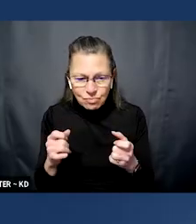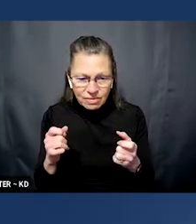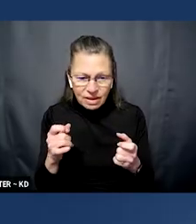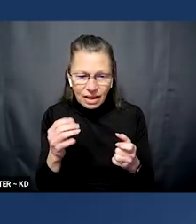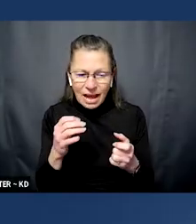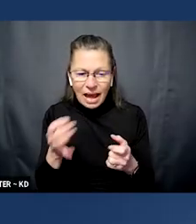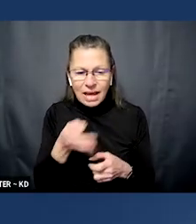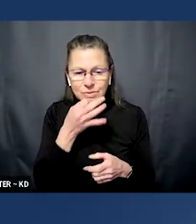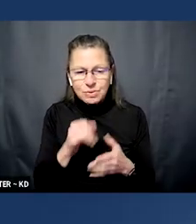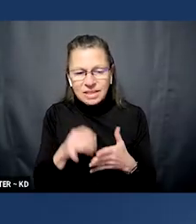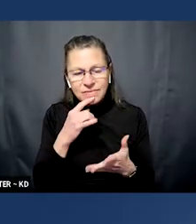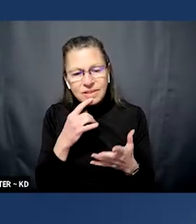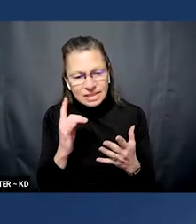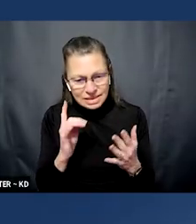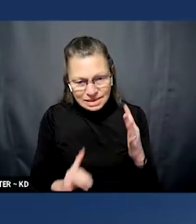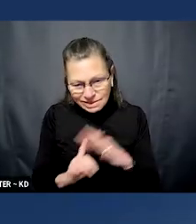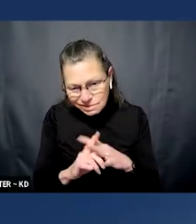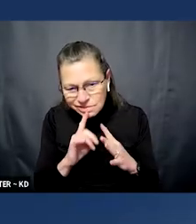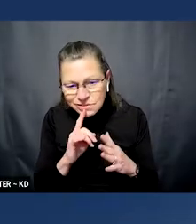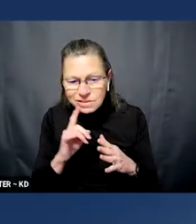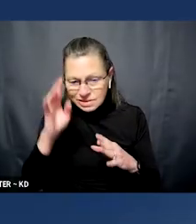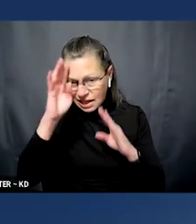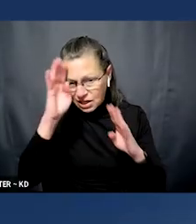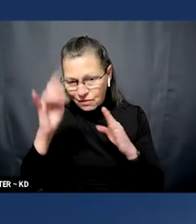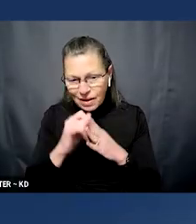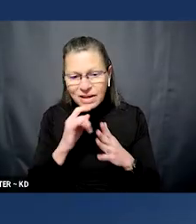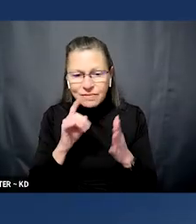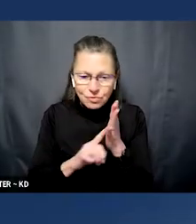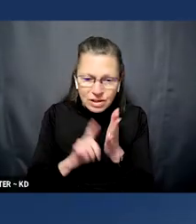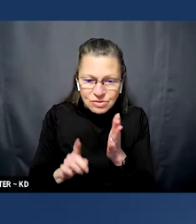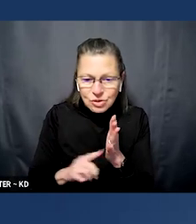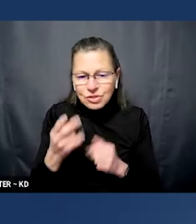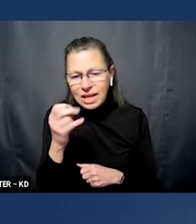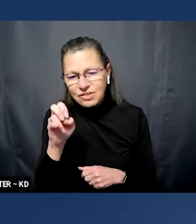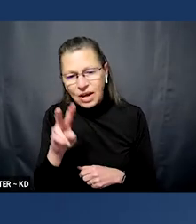prevention techniques, and technology. We've always considered ourselves to not only be a